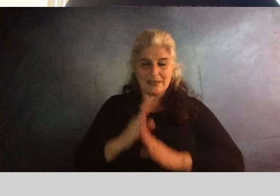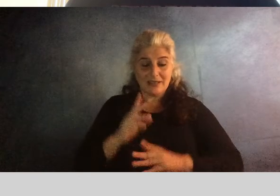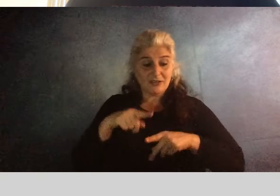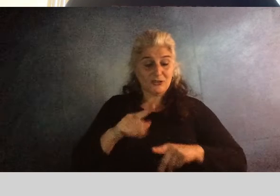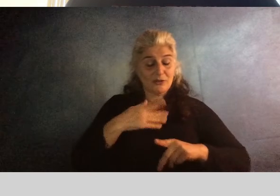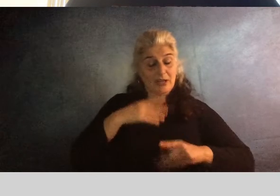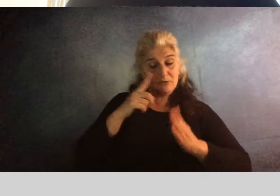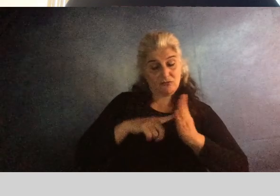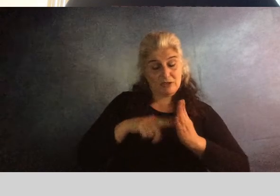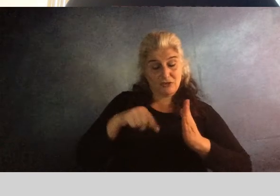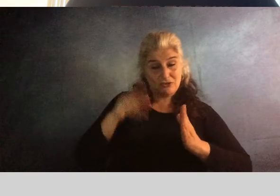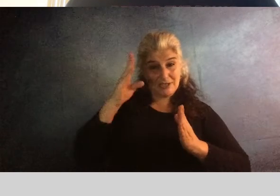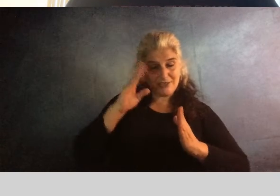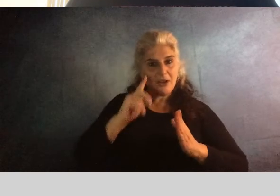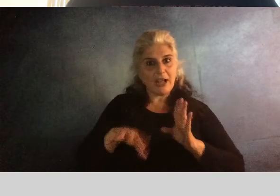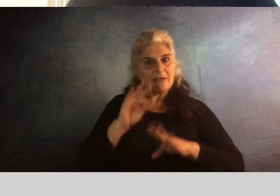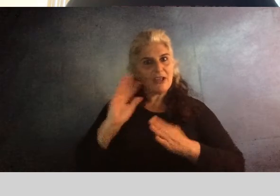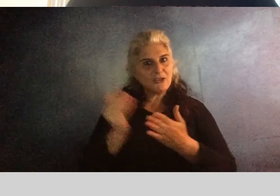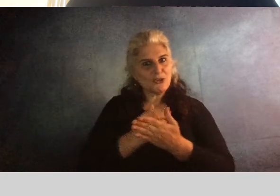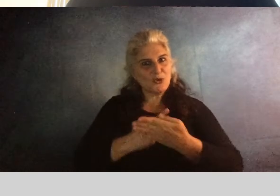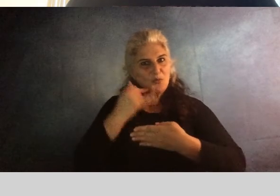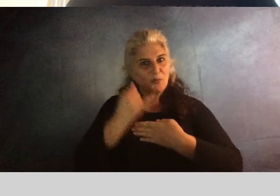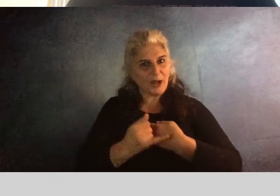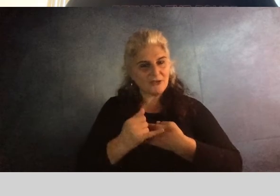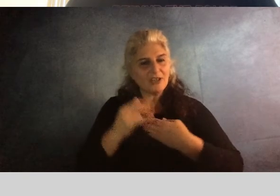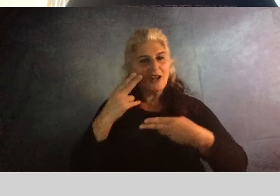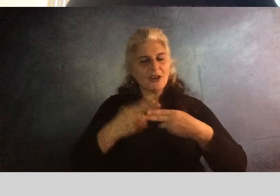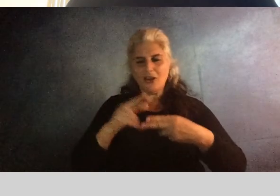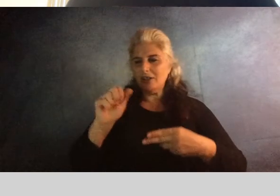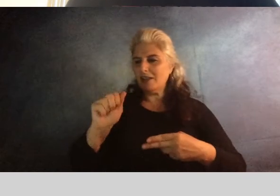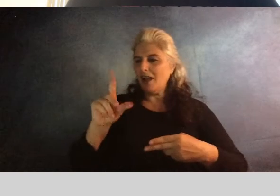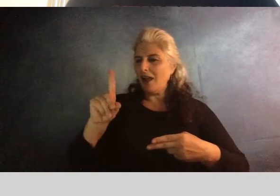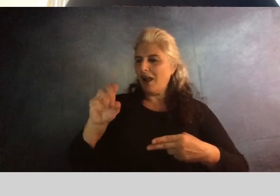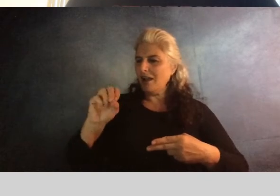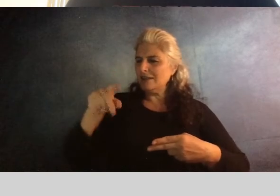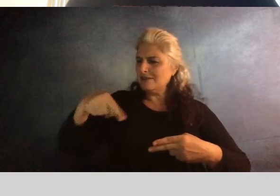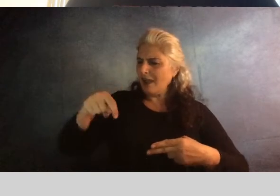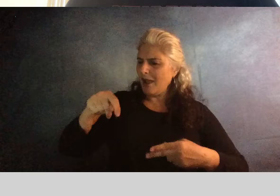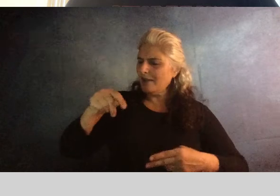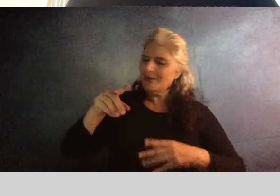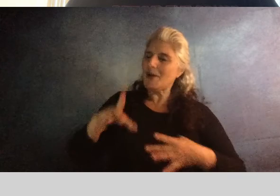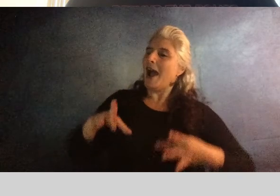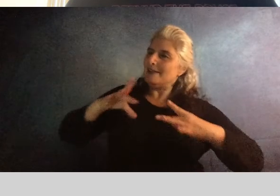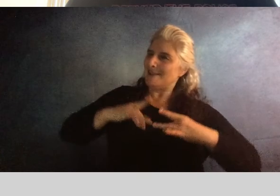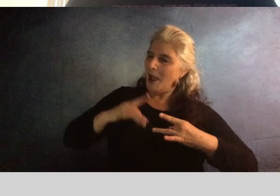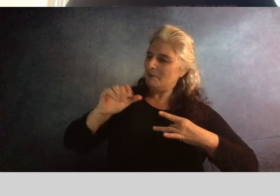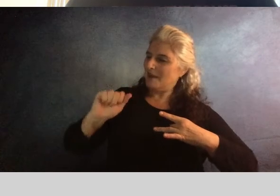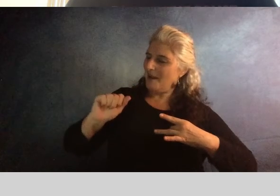I actually came across a new project called Adoptoposs. To be honest, I kind of wish I had thought of this,